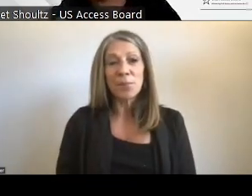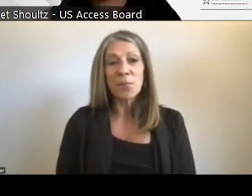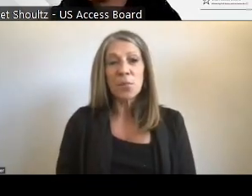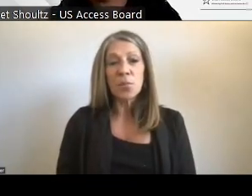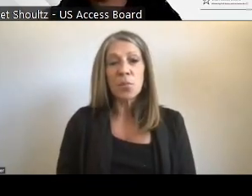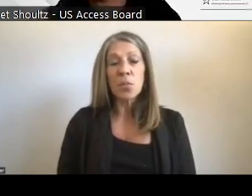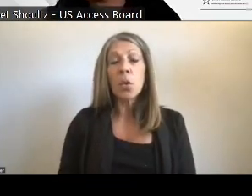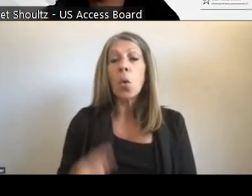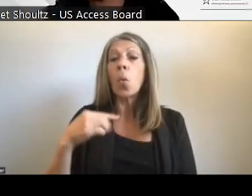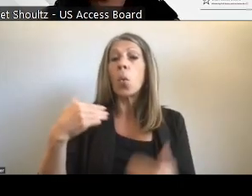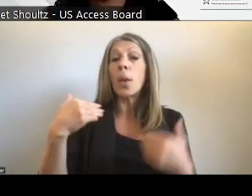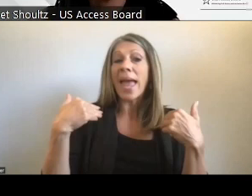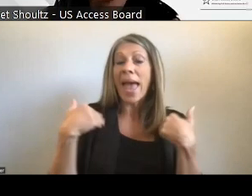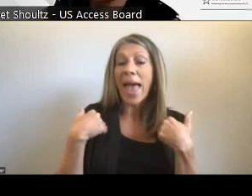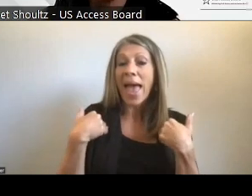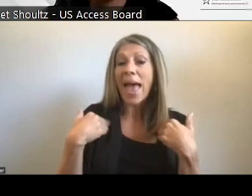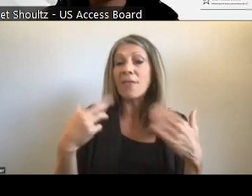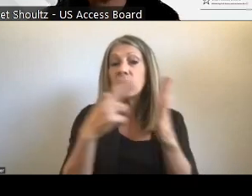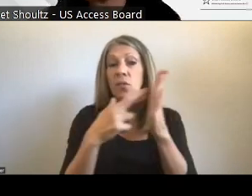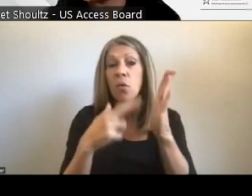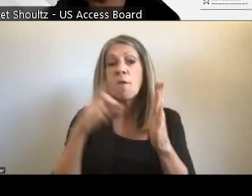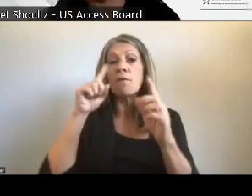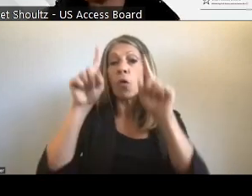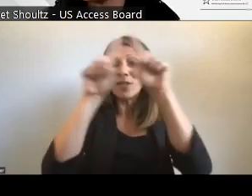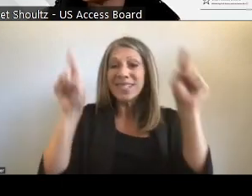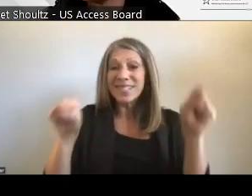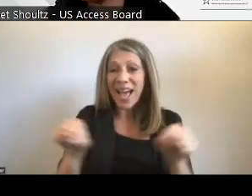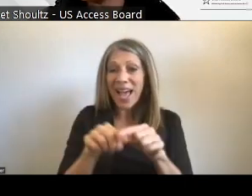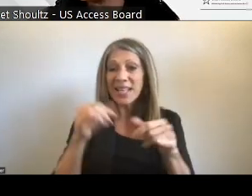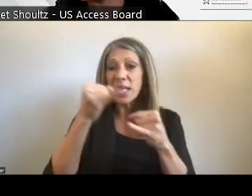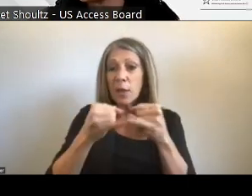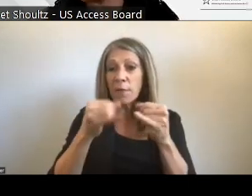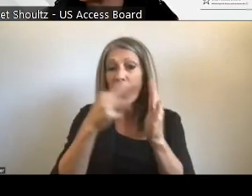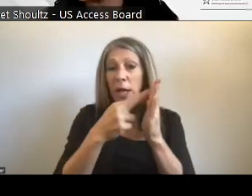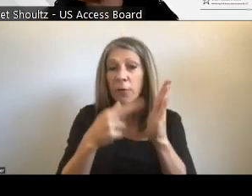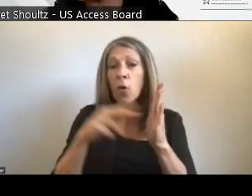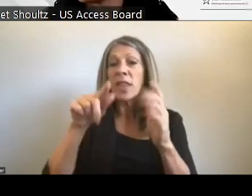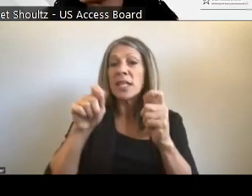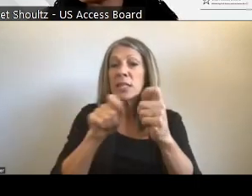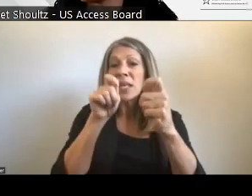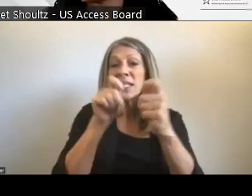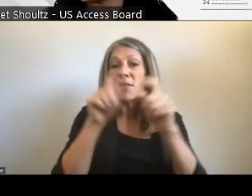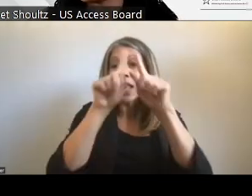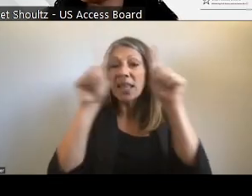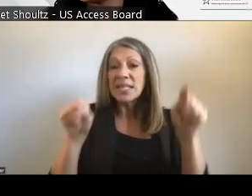We have a provision for signs in the final rule, and this is specifically signs that are